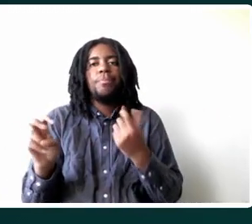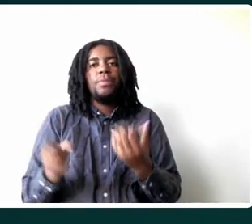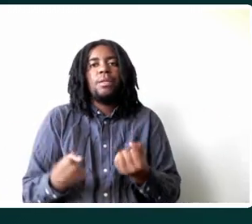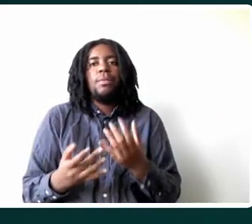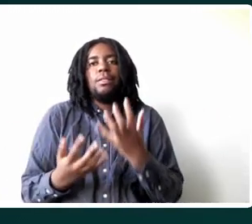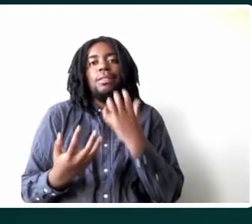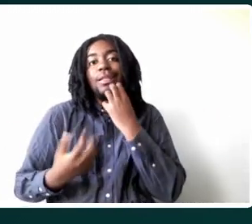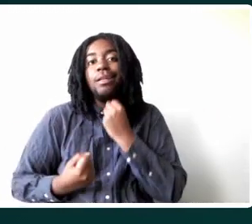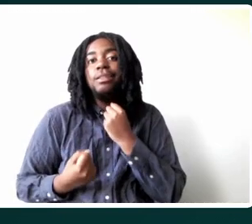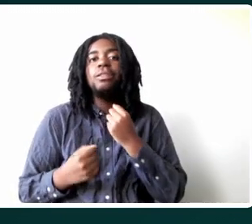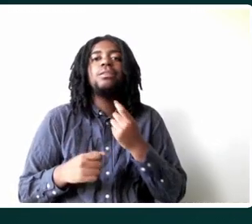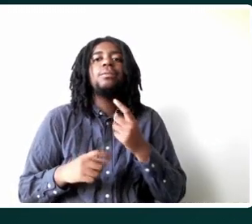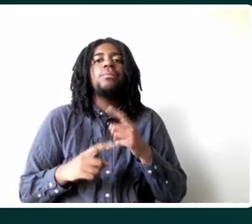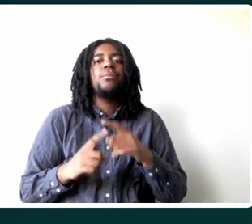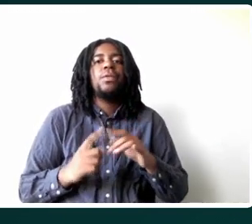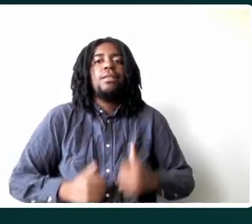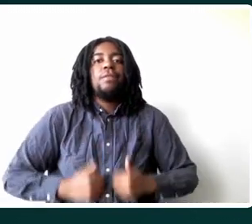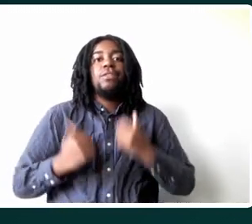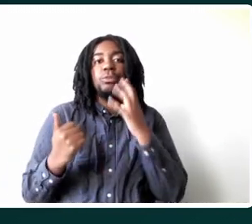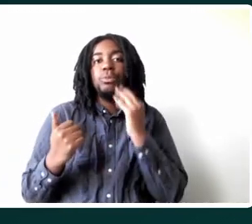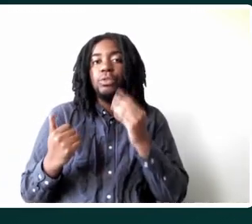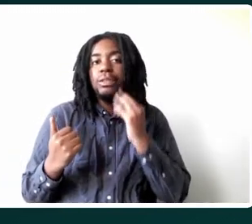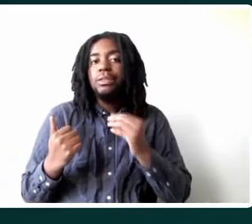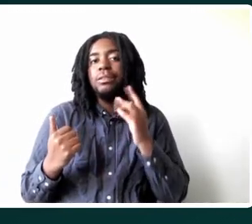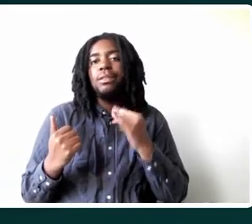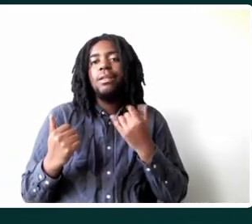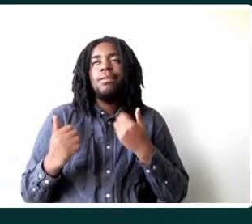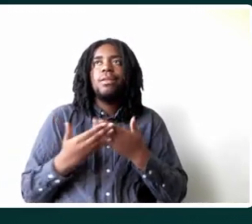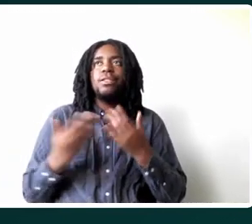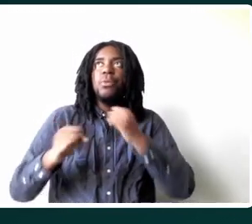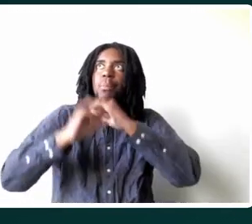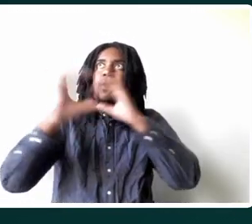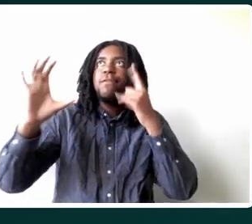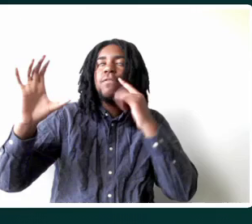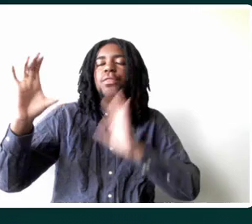imagine that they want for their civic futures. And we use that as the aces have empathetic and